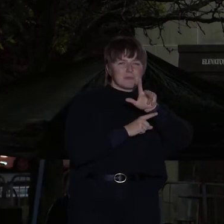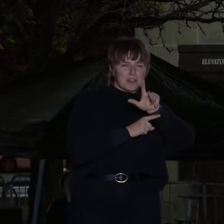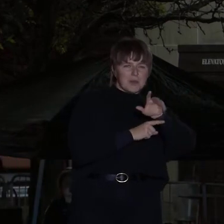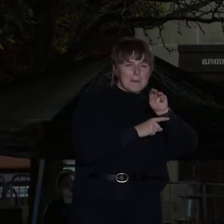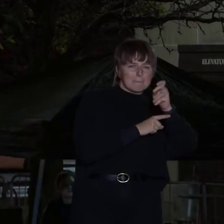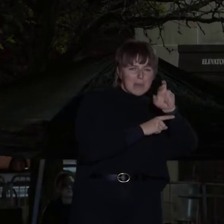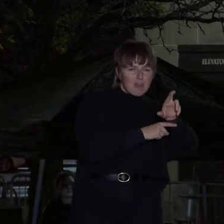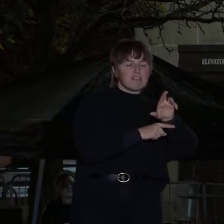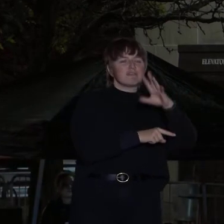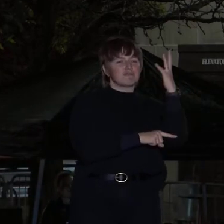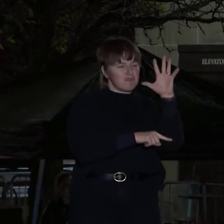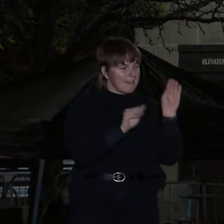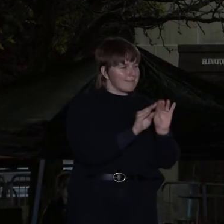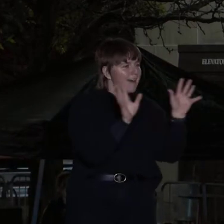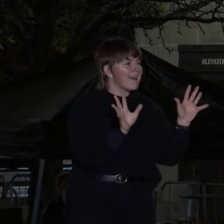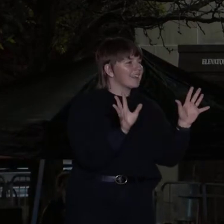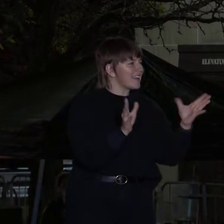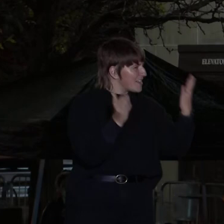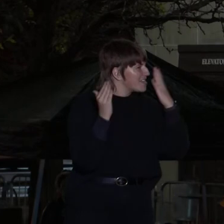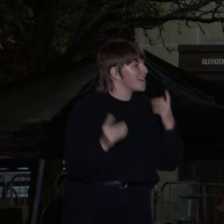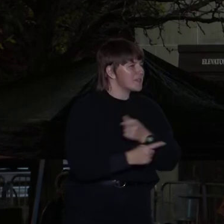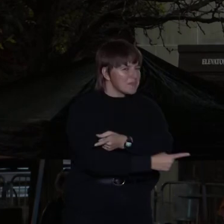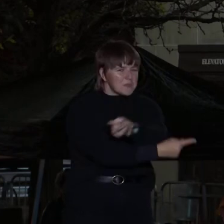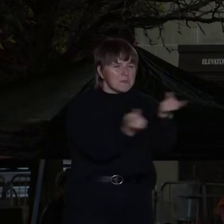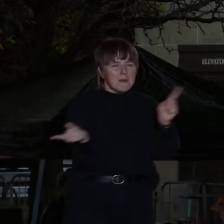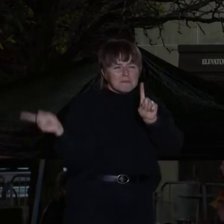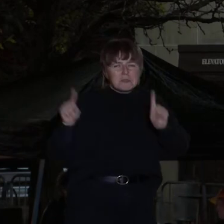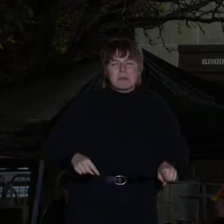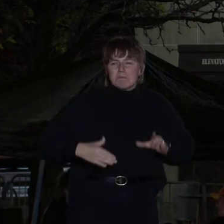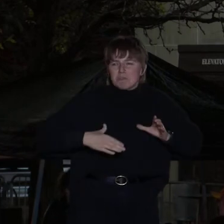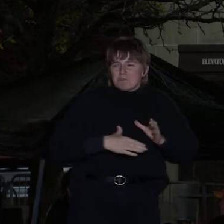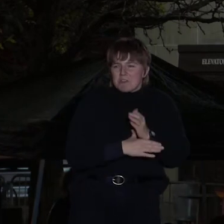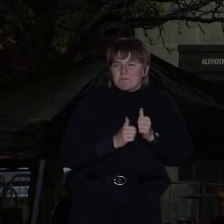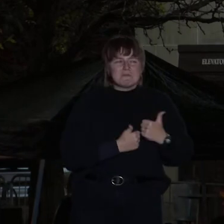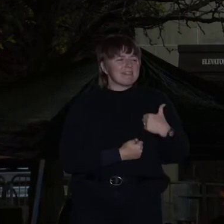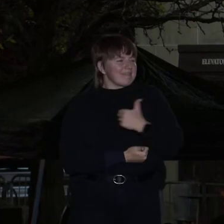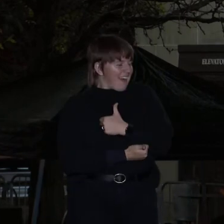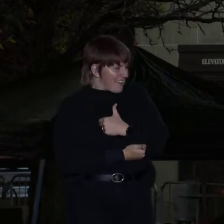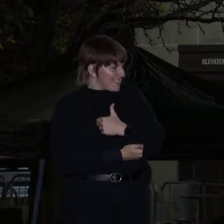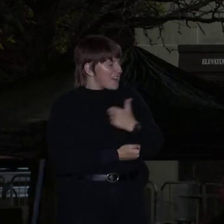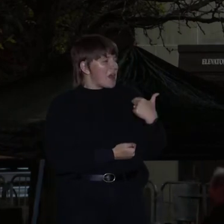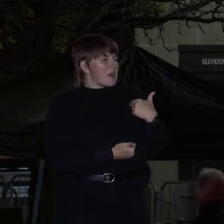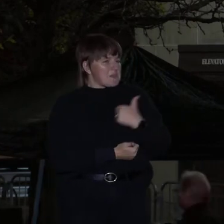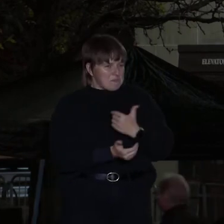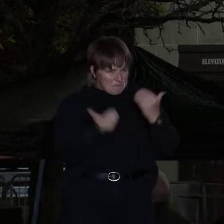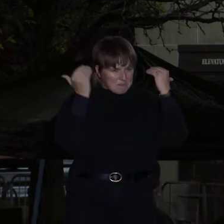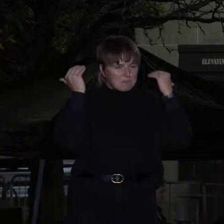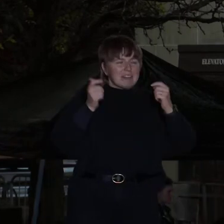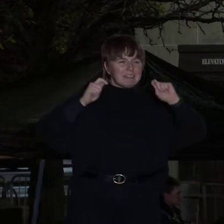MAYOR'S TREE LIGHTING CEREMONY. THANK YOU ALL SO MUCH FOR